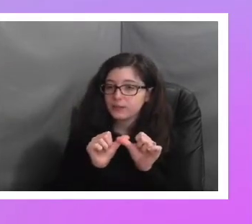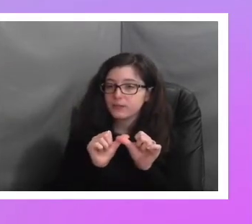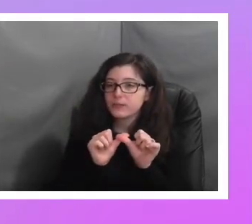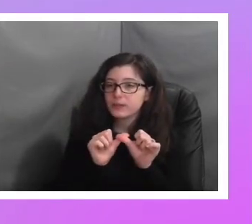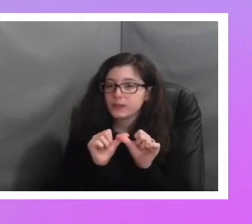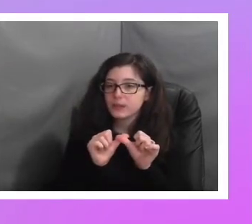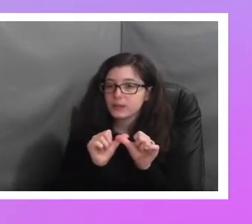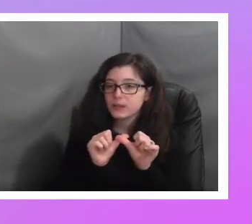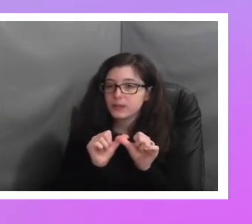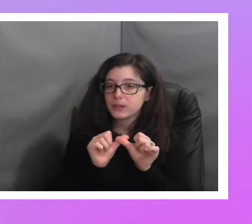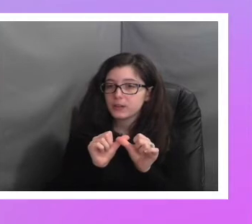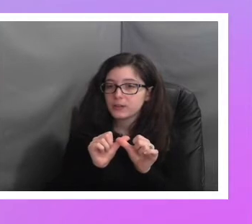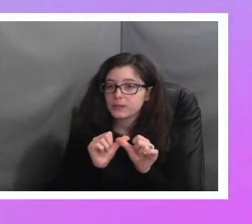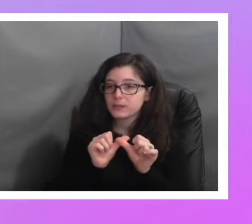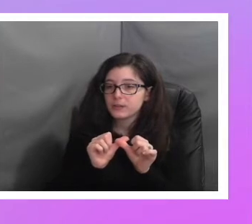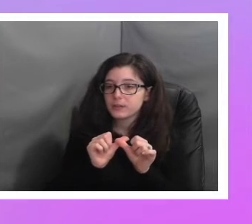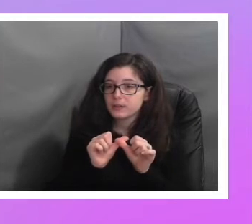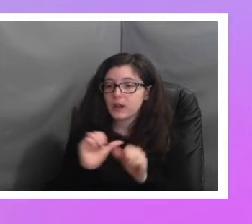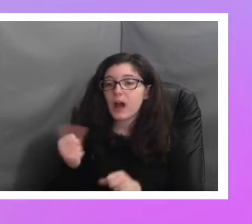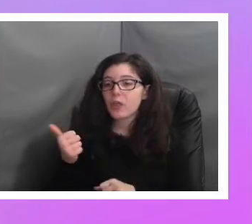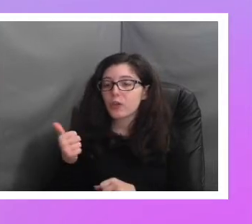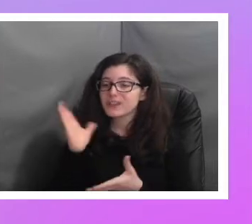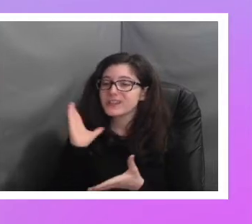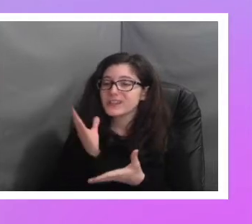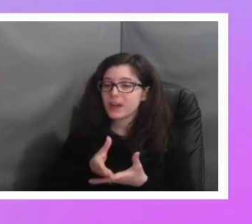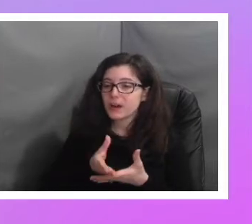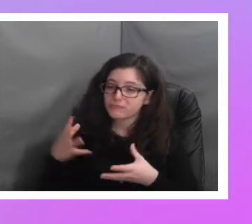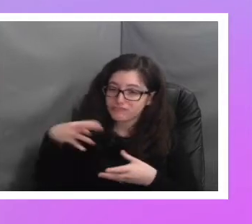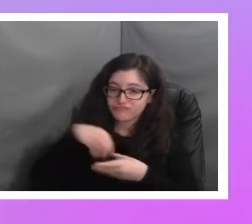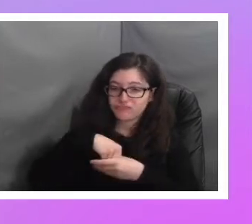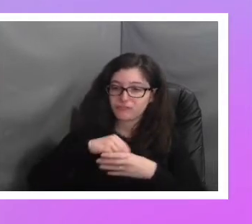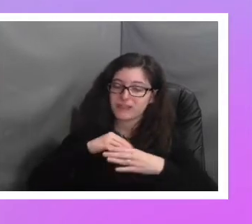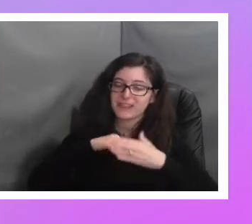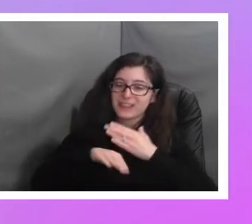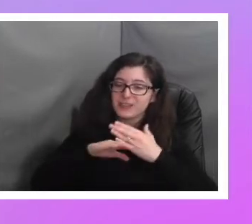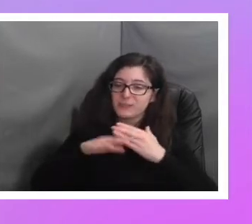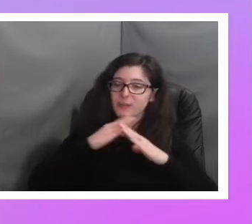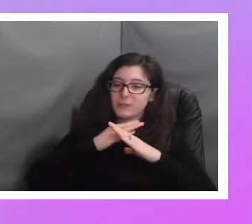into your technology, is to ensure that everything that gets posted